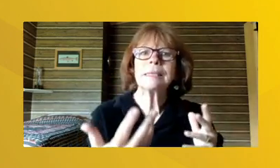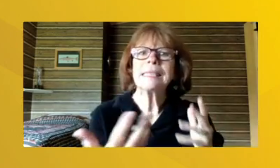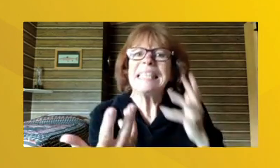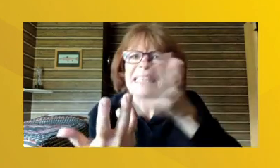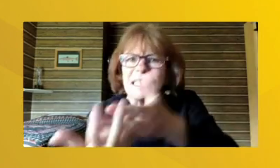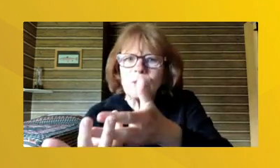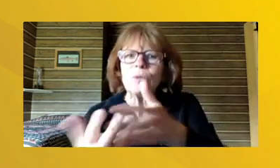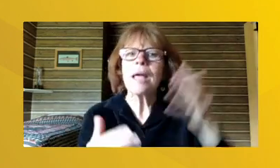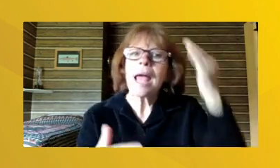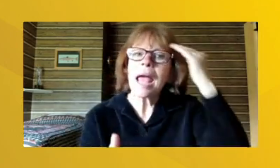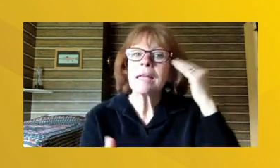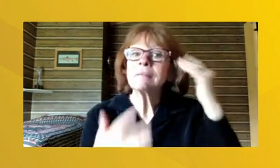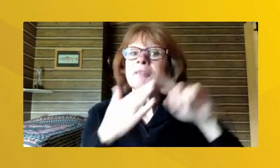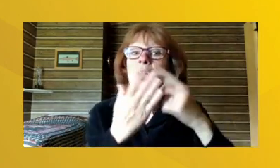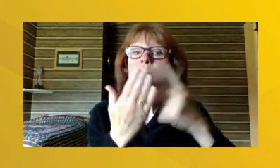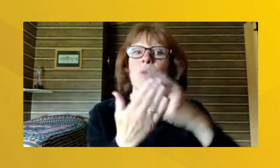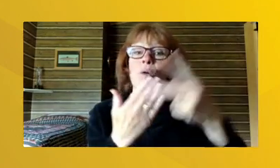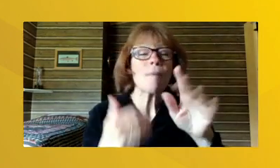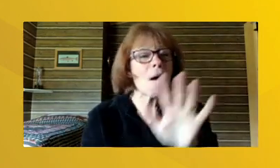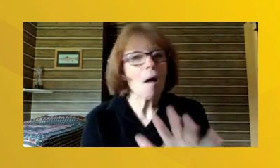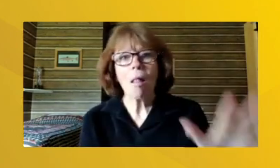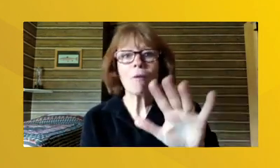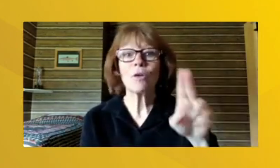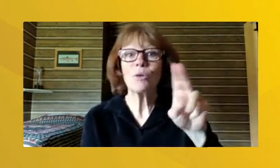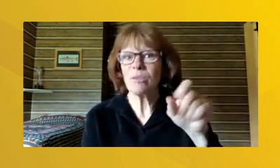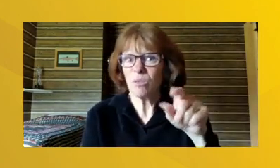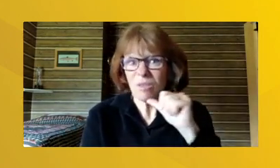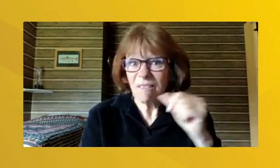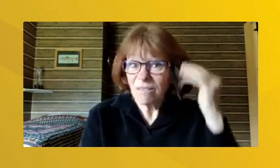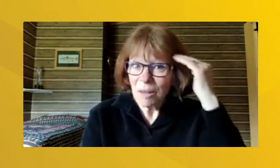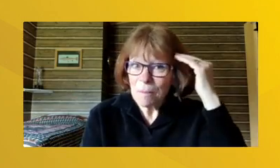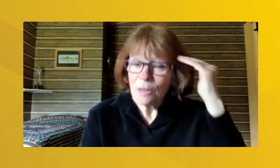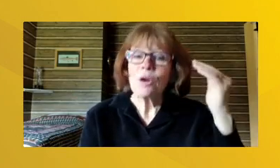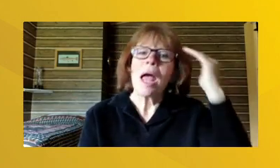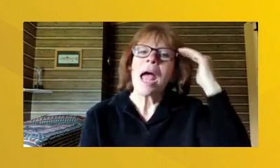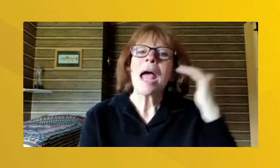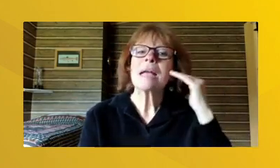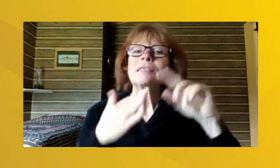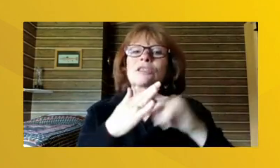If you're not familiar, Head Start is federally funded preschool with wraparound services